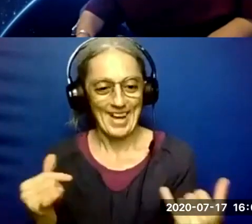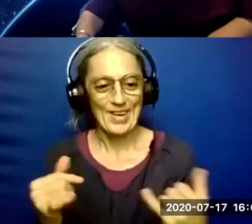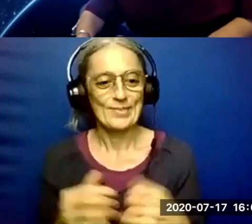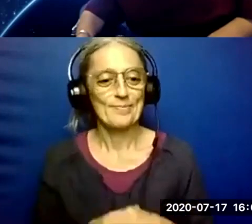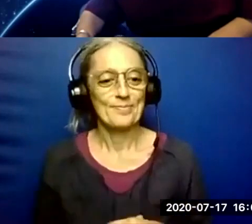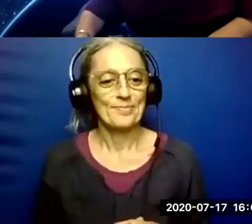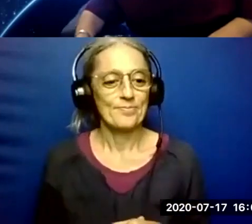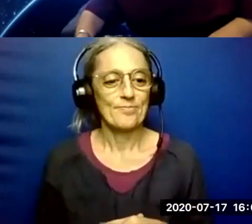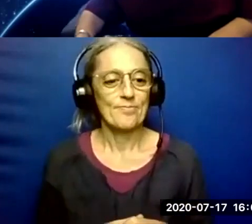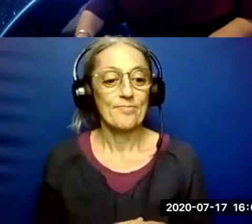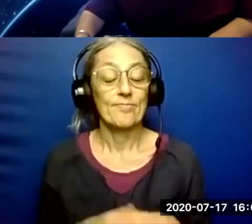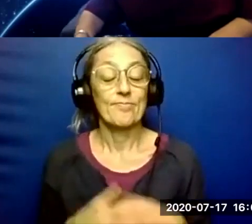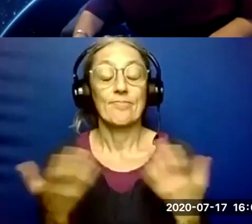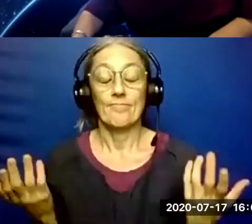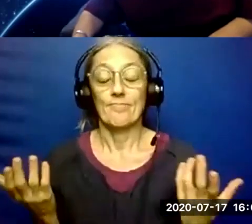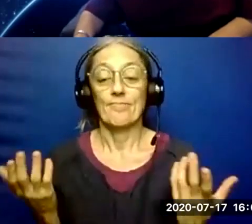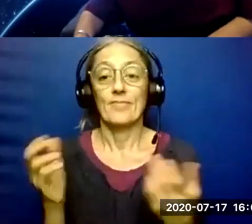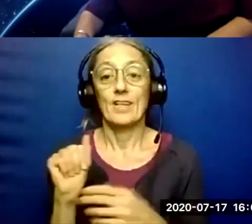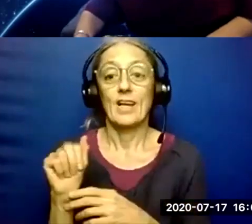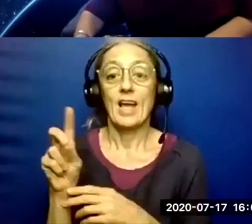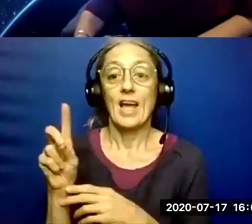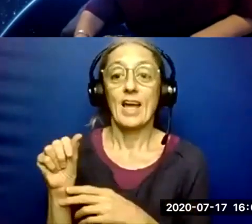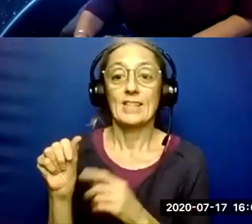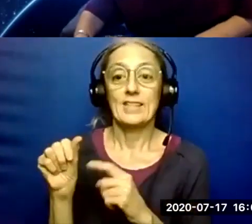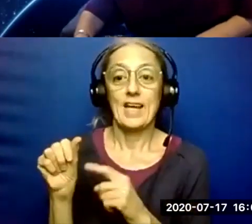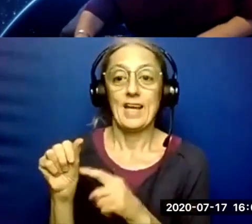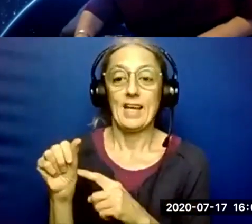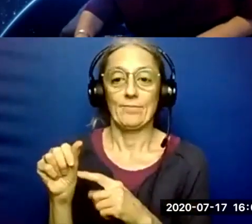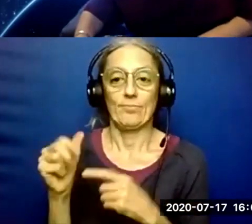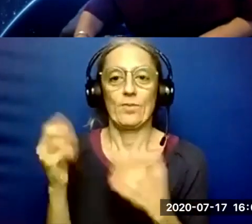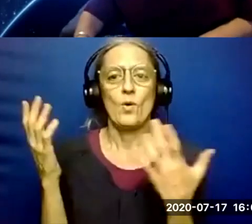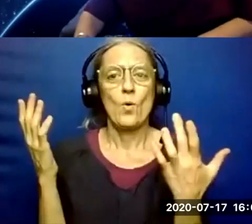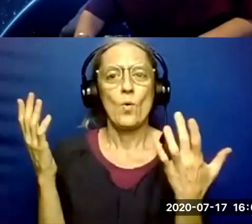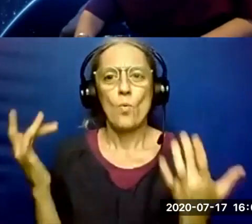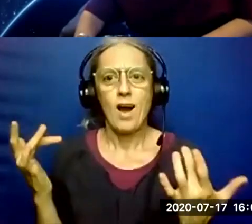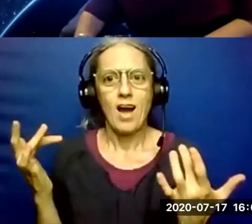Why is the ADA, why does it mean so much to me?